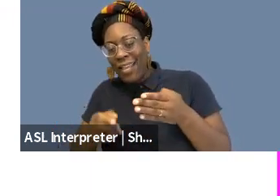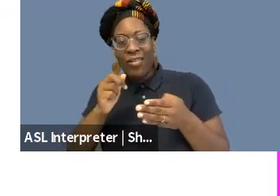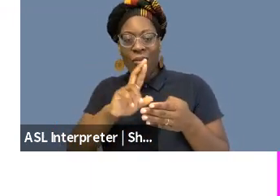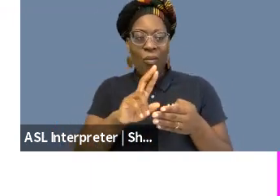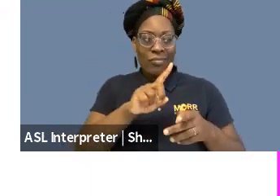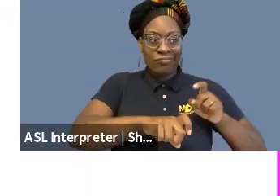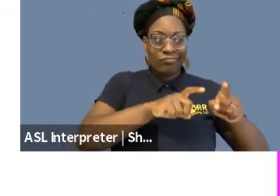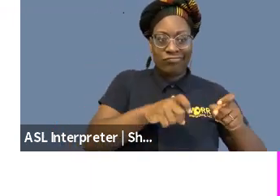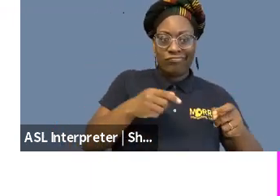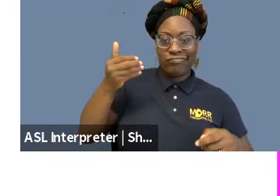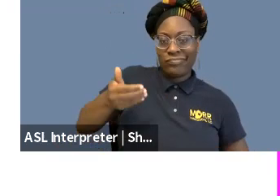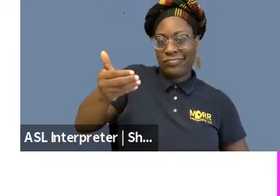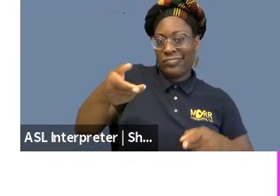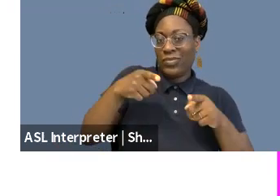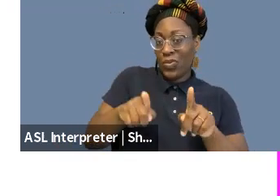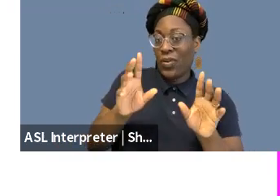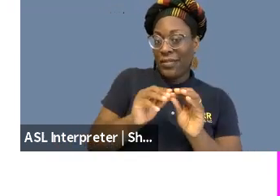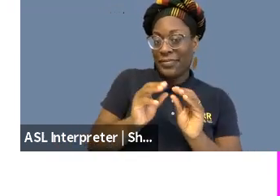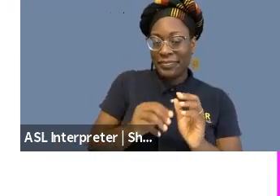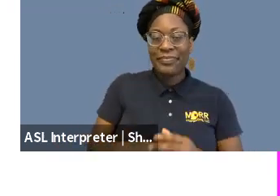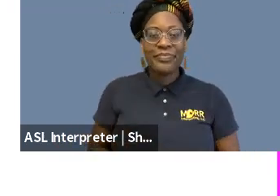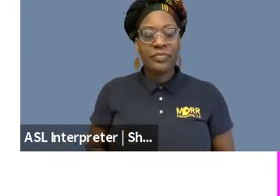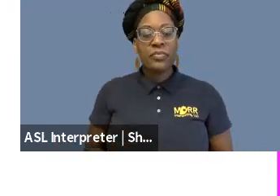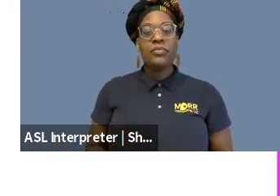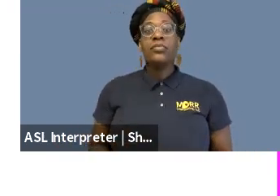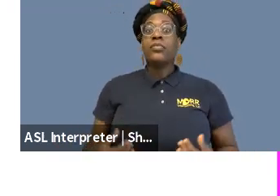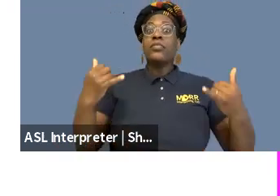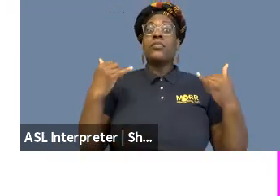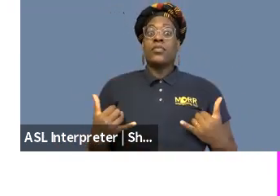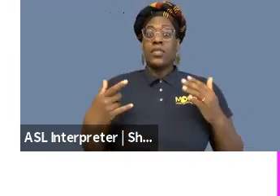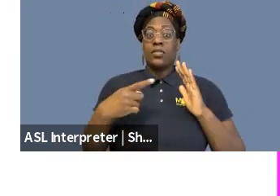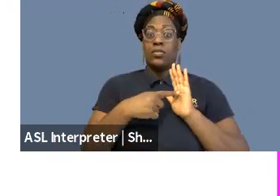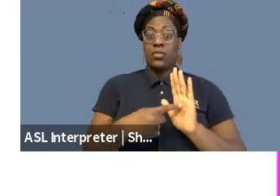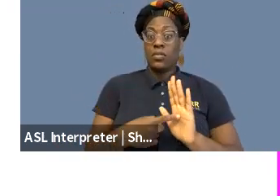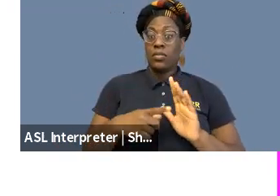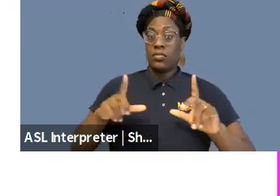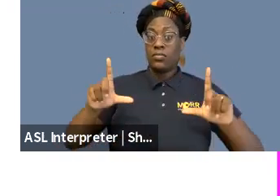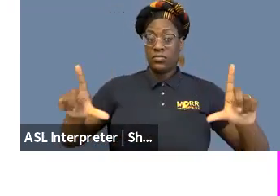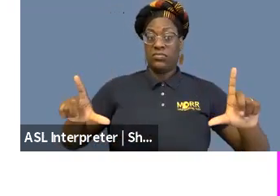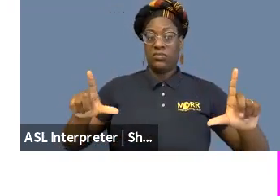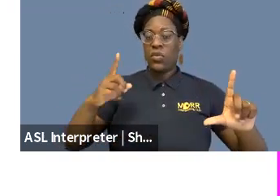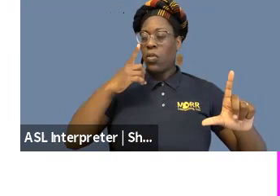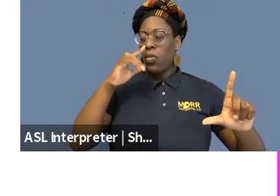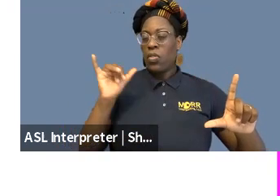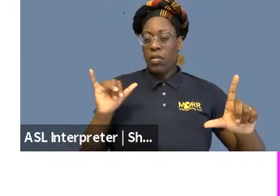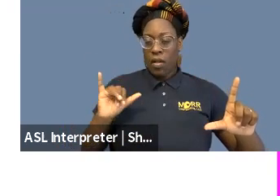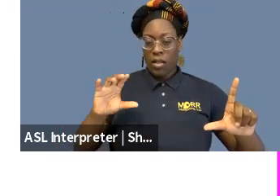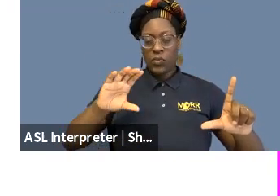the bottom there's the little talk bubble that says chat and then it'll open up the chat on the